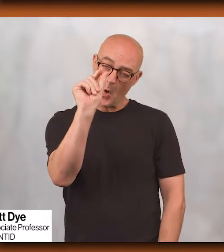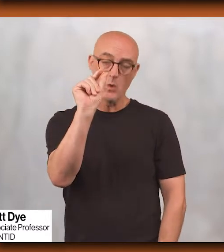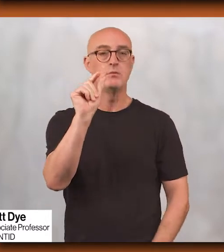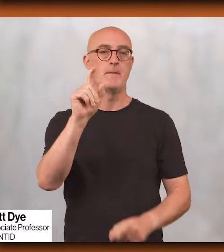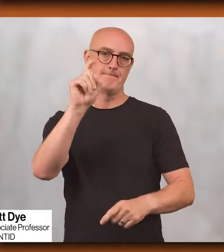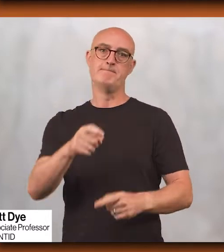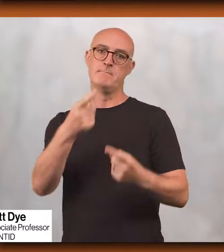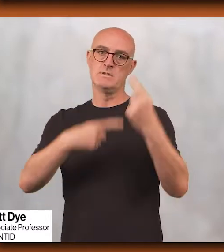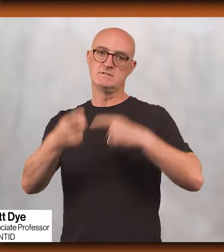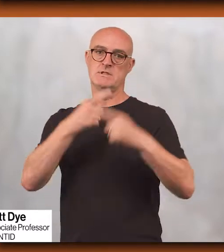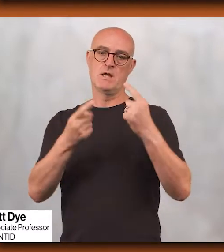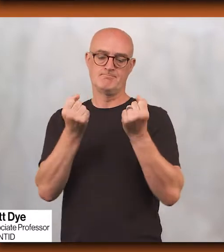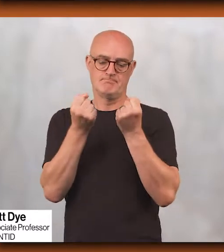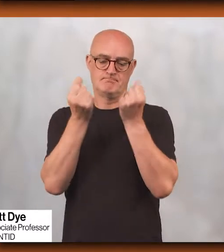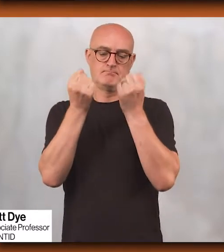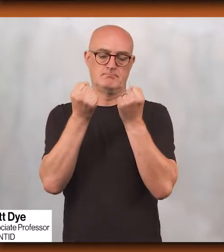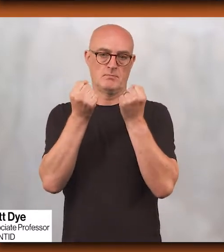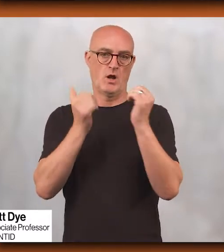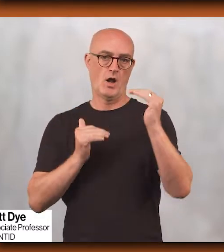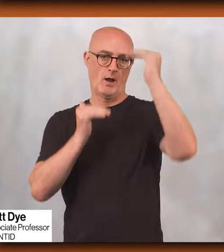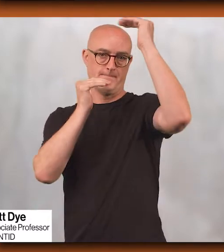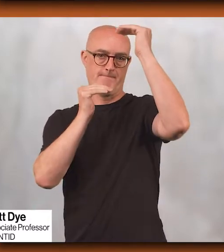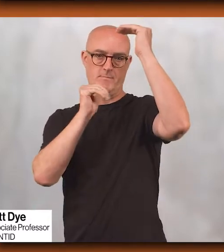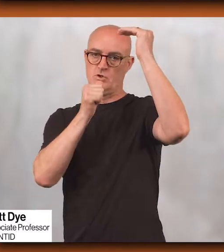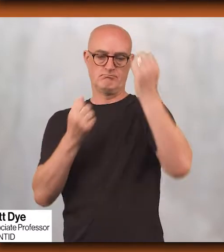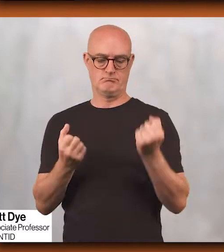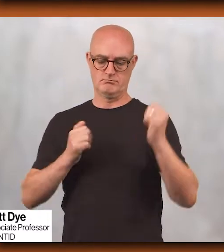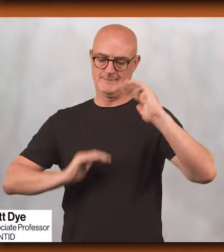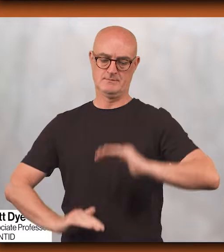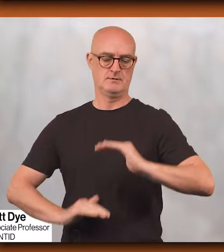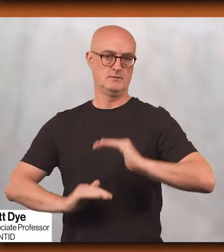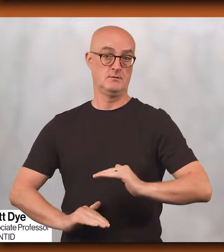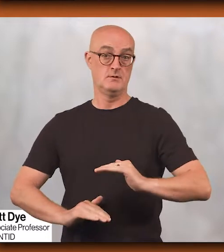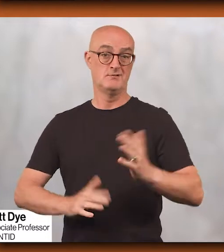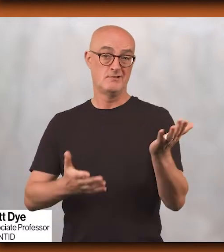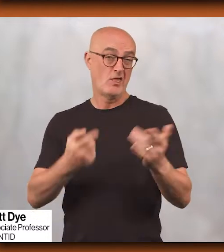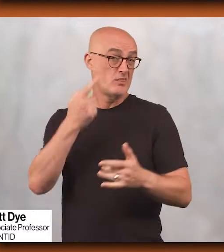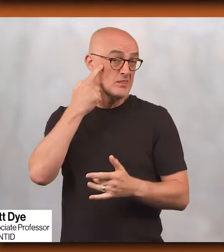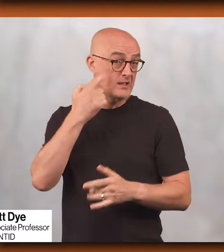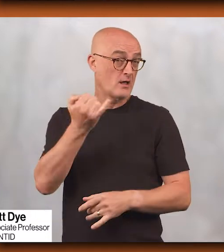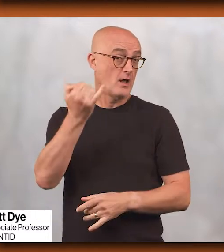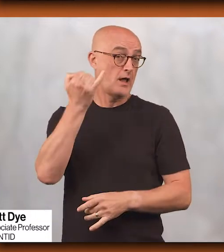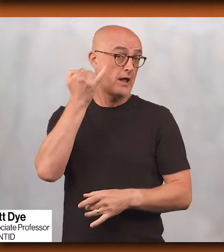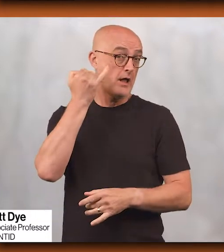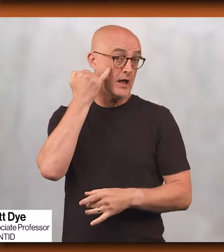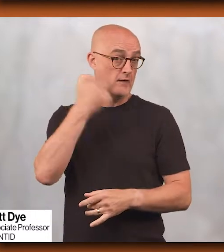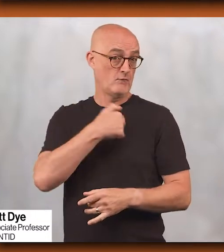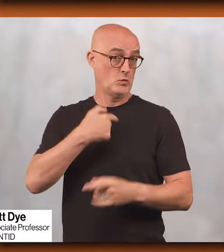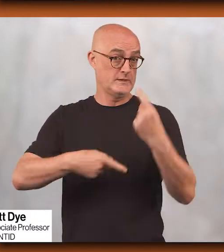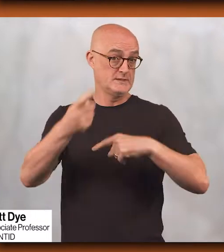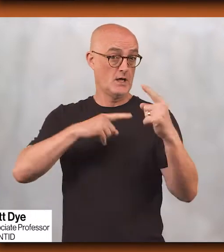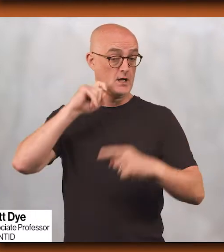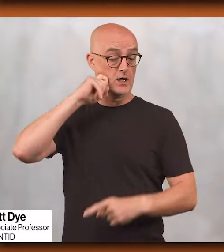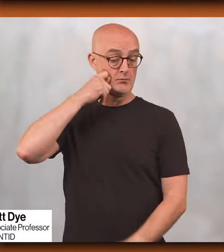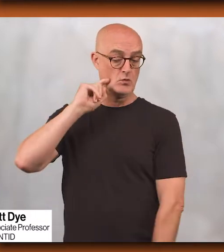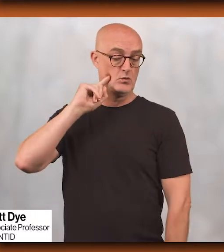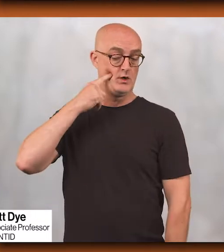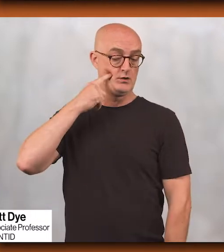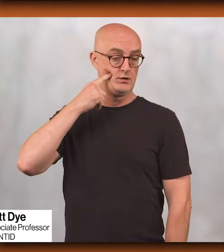in order for them to be distinguished. If, instead, these signs were articulated closer to the hip, it would be harder